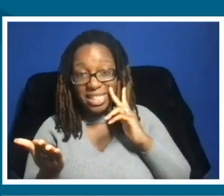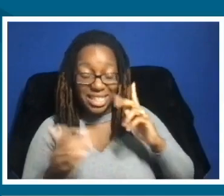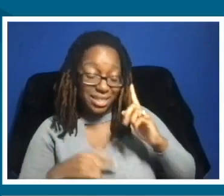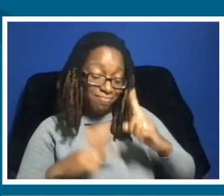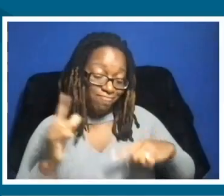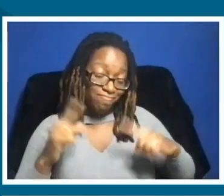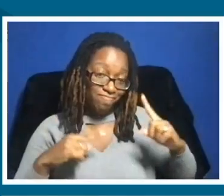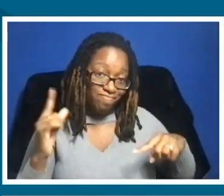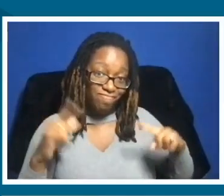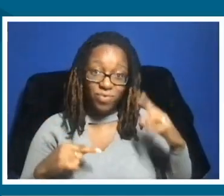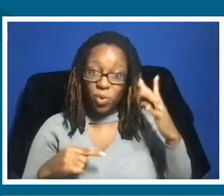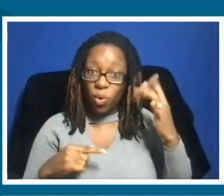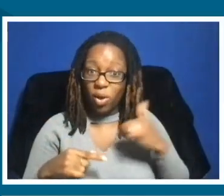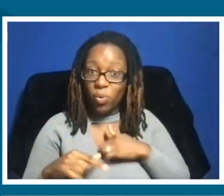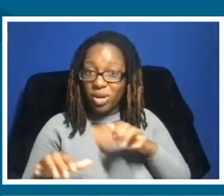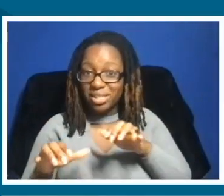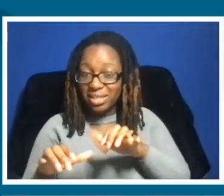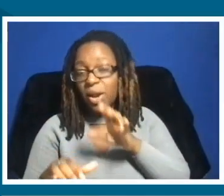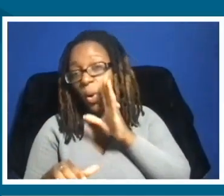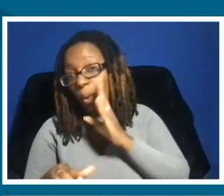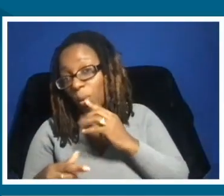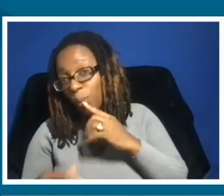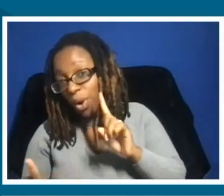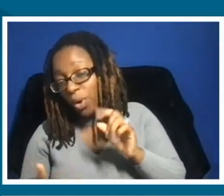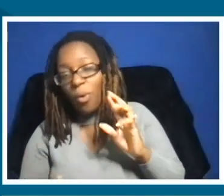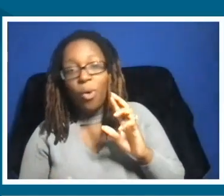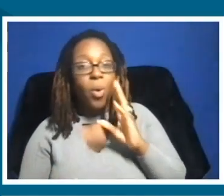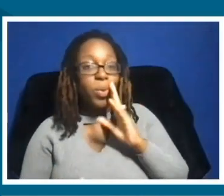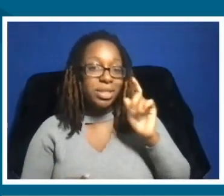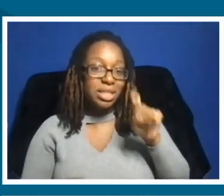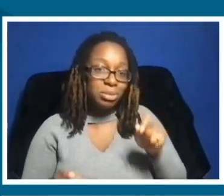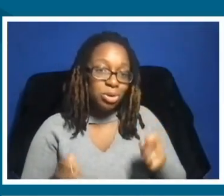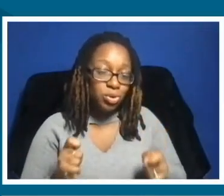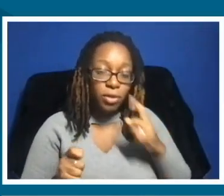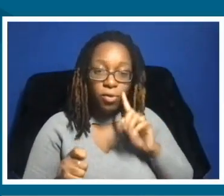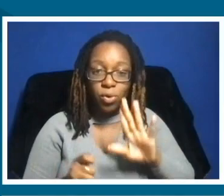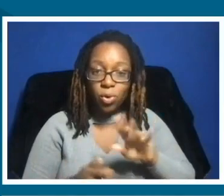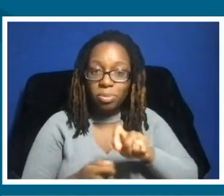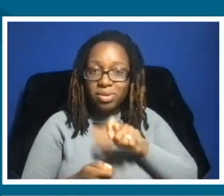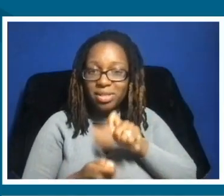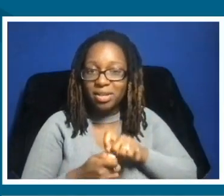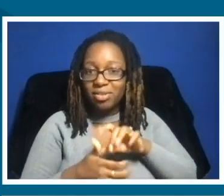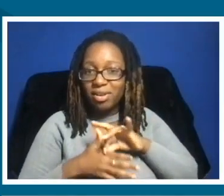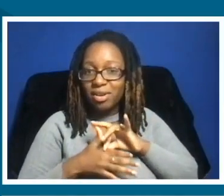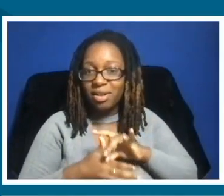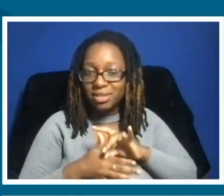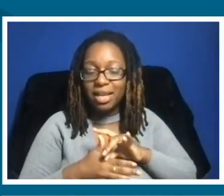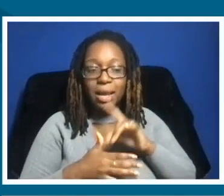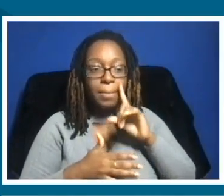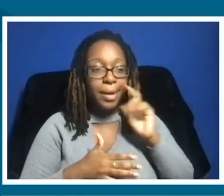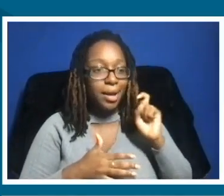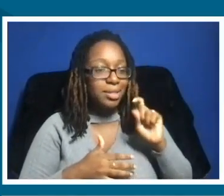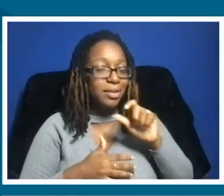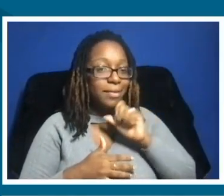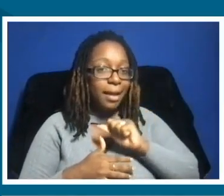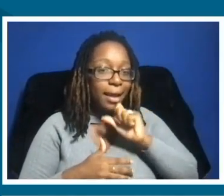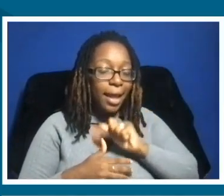what we did will work or would need to be changed for your particular context based on the age of your students the